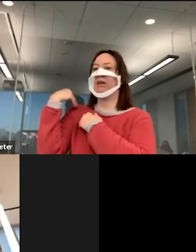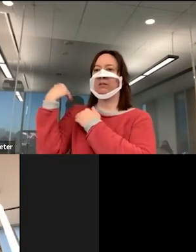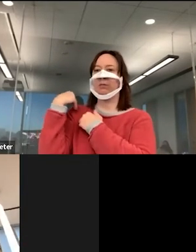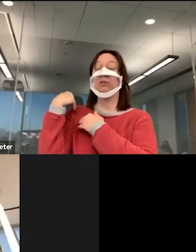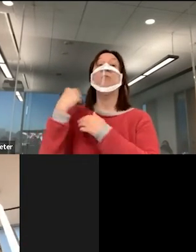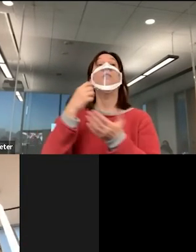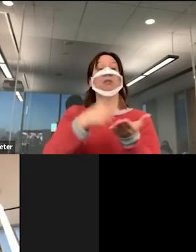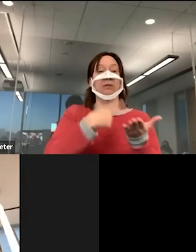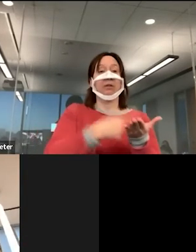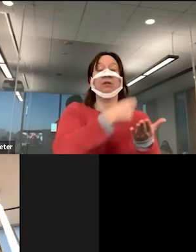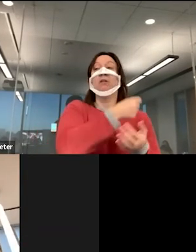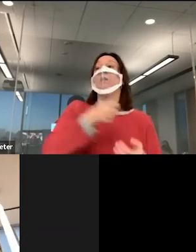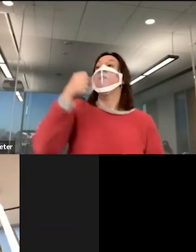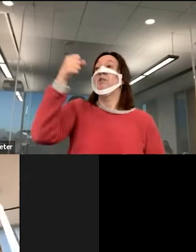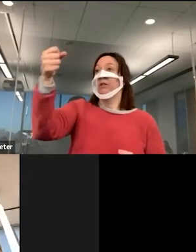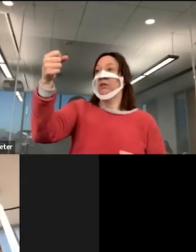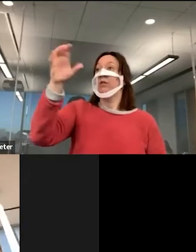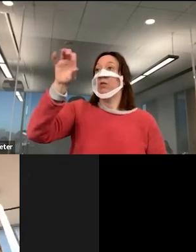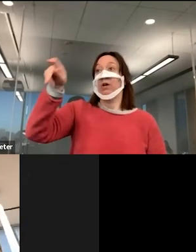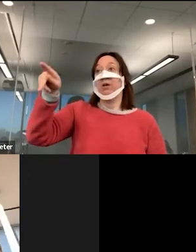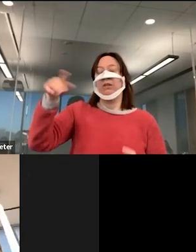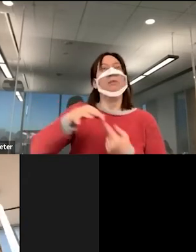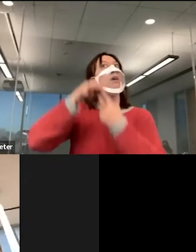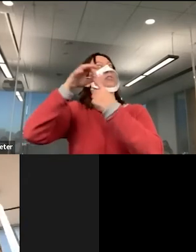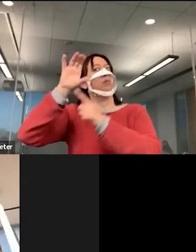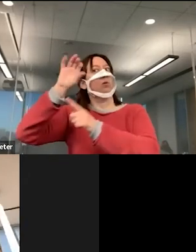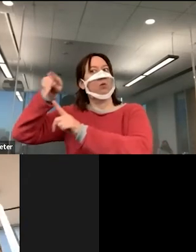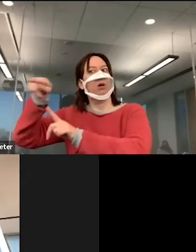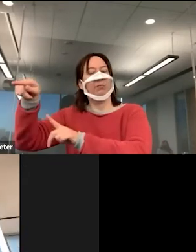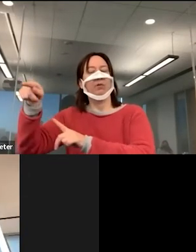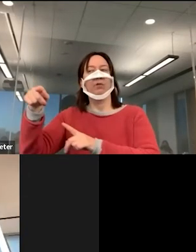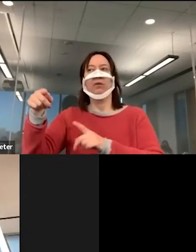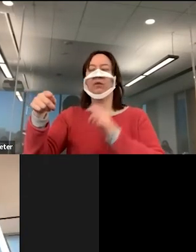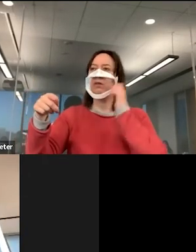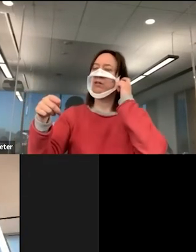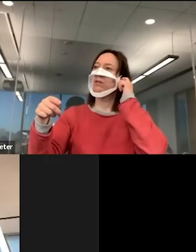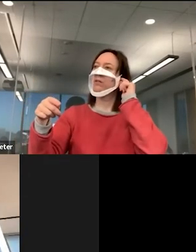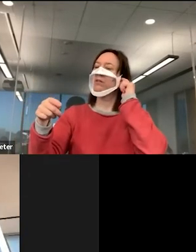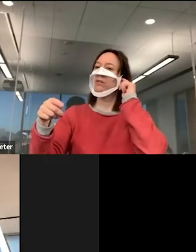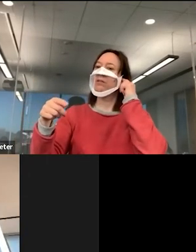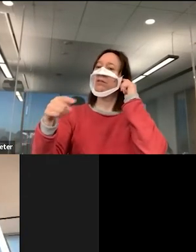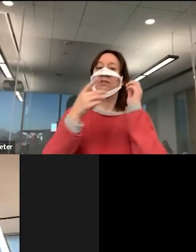you know the co especially when it's a co-op it's not you know if it was a full-time position then